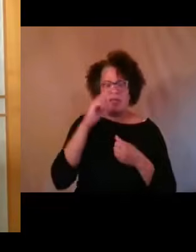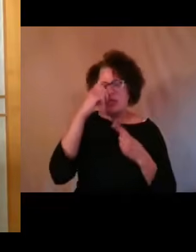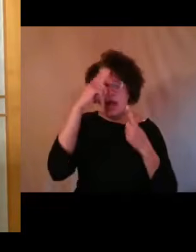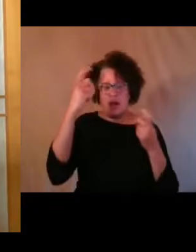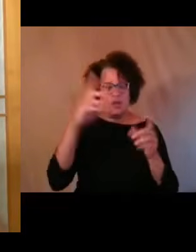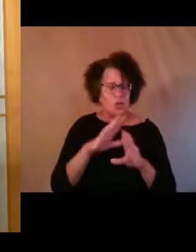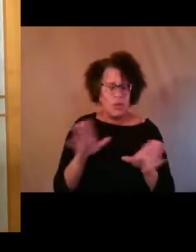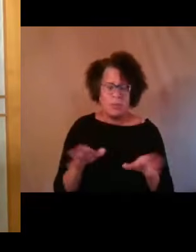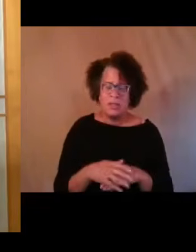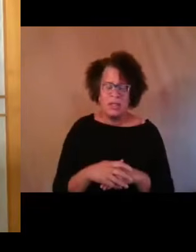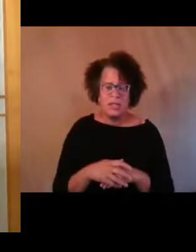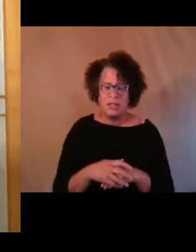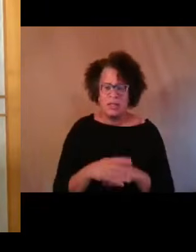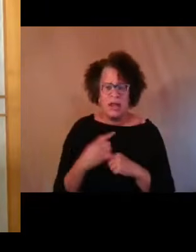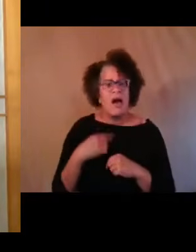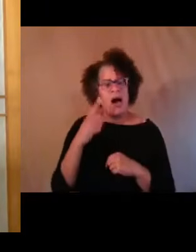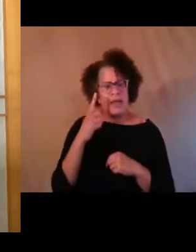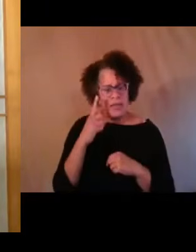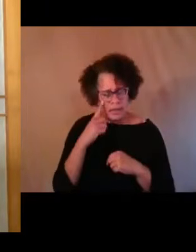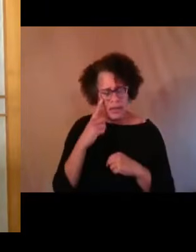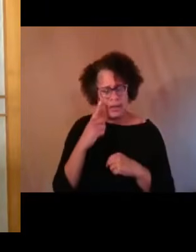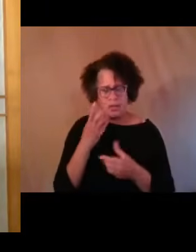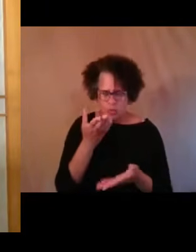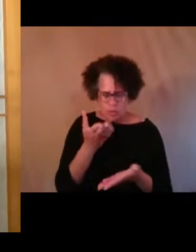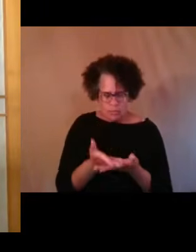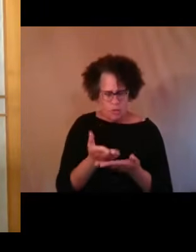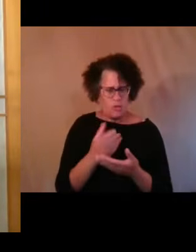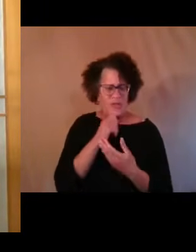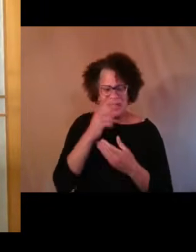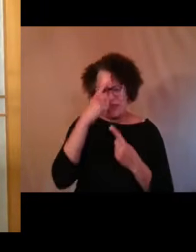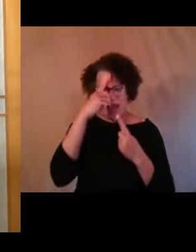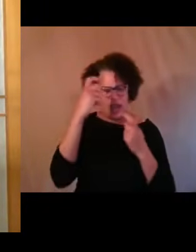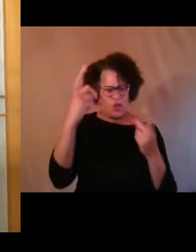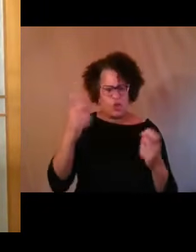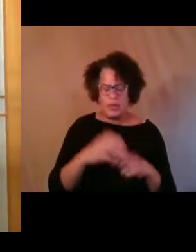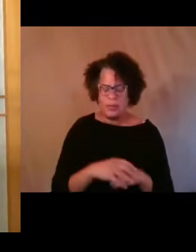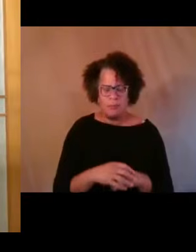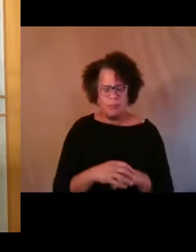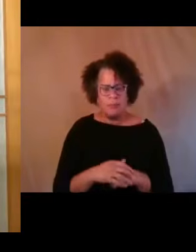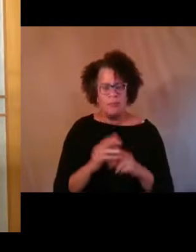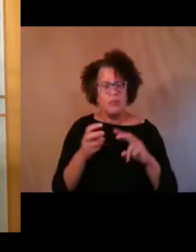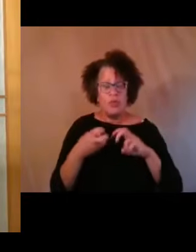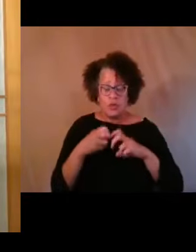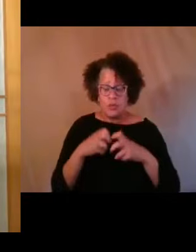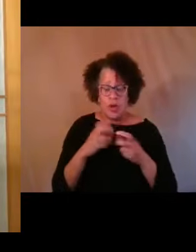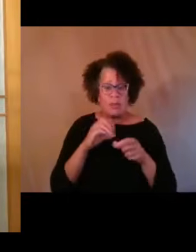And I think we have been able to prove that it's not a dream because the issues in the communities I work with,